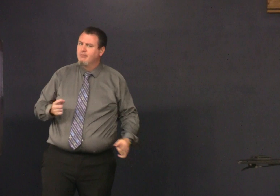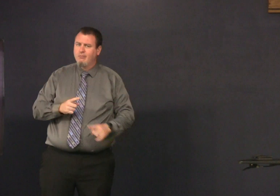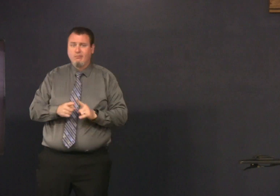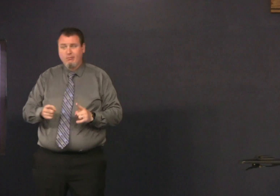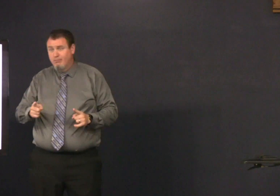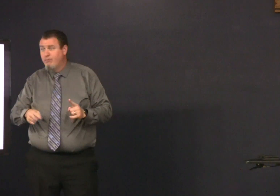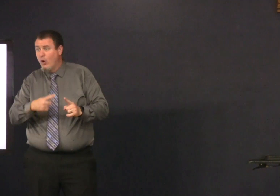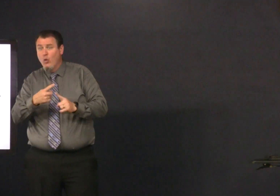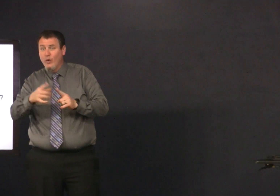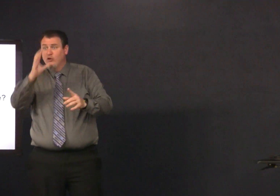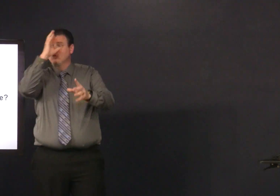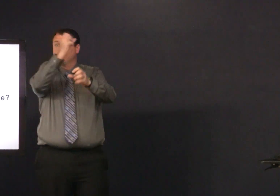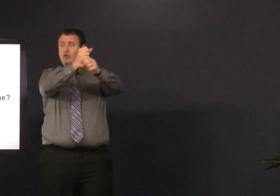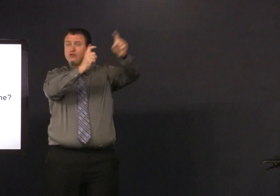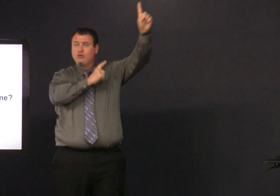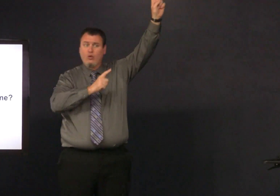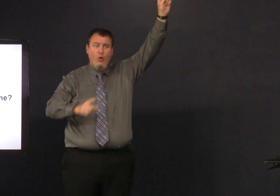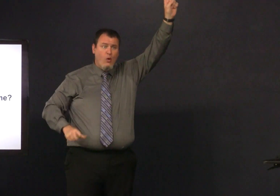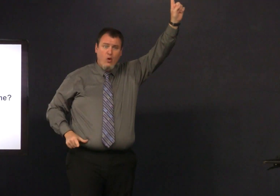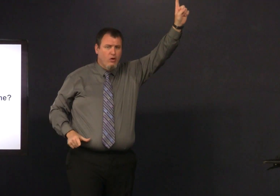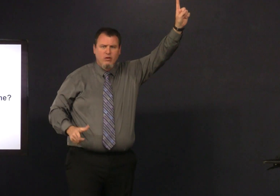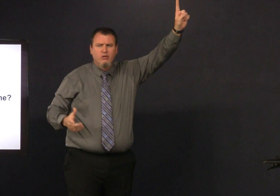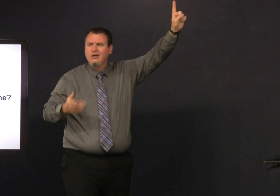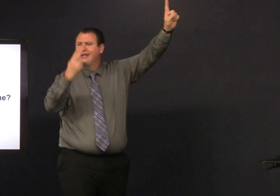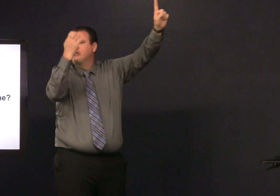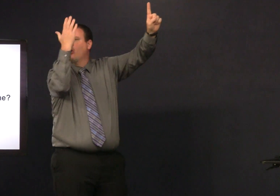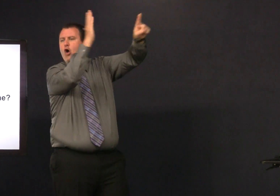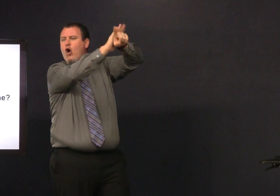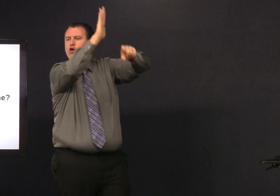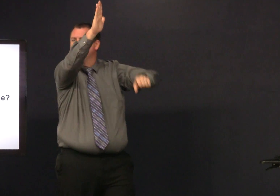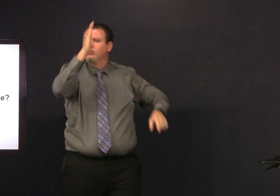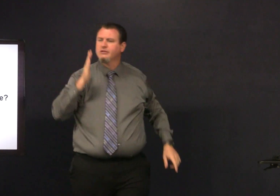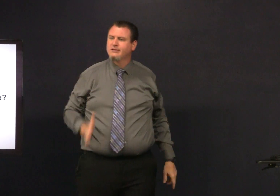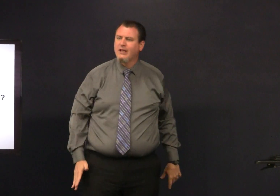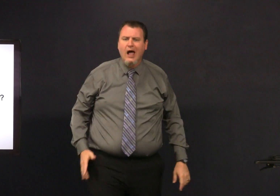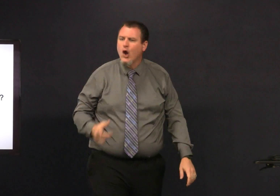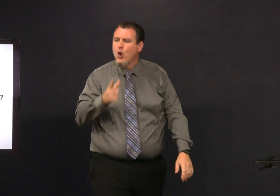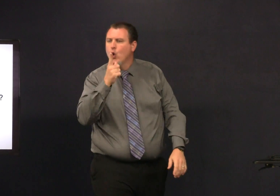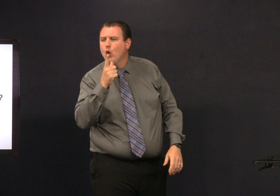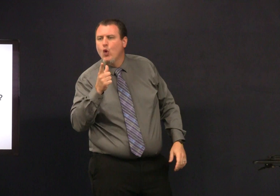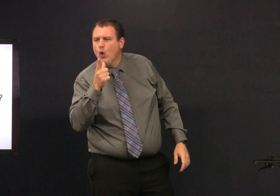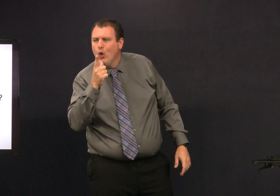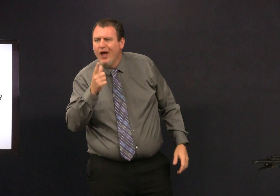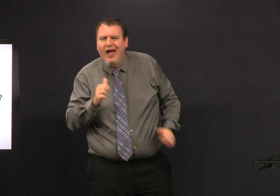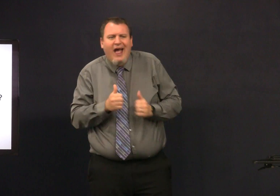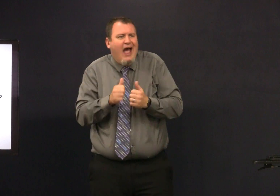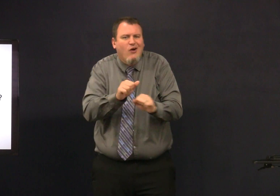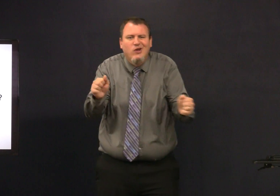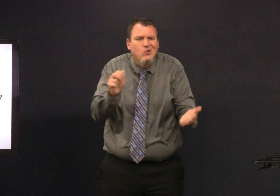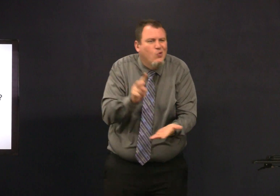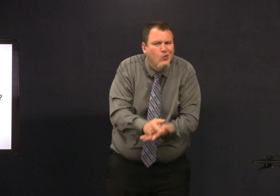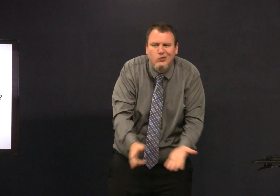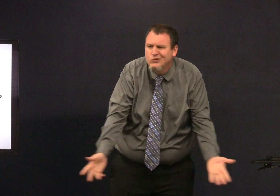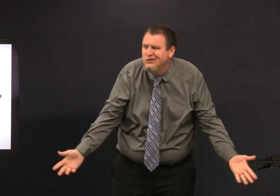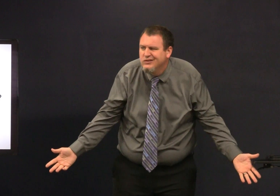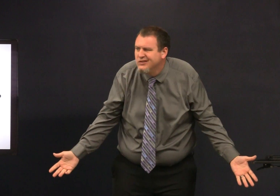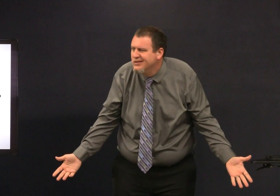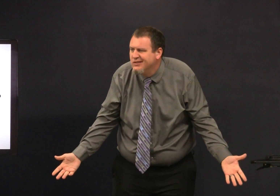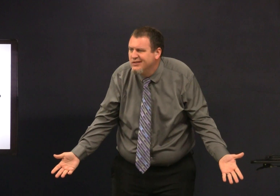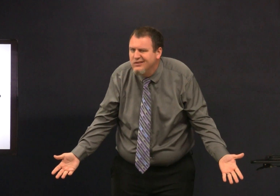happen that way but the point is to trust the Lord he's on our side how can you lose